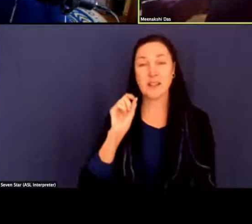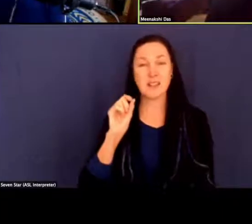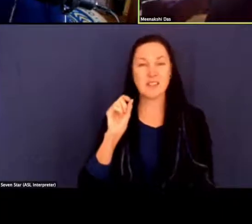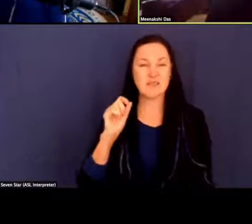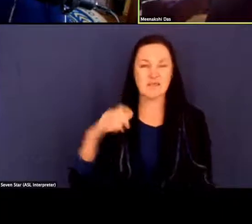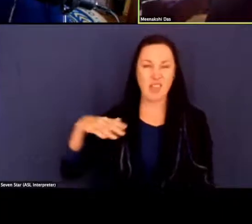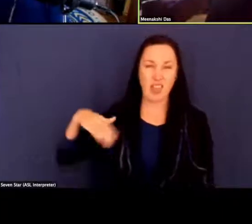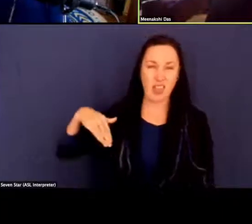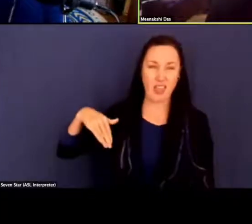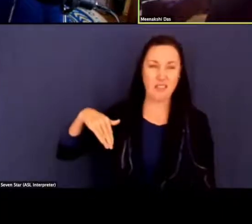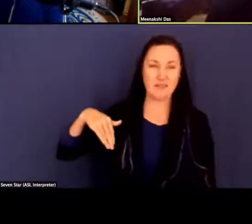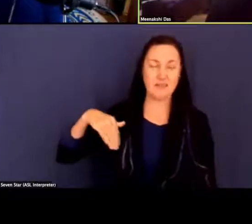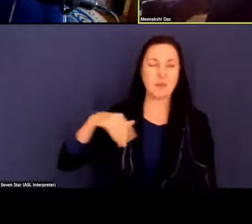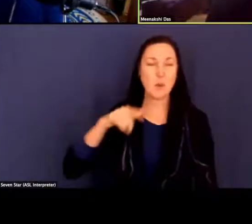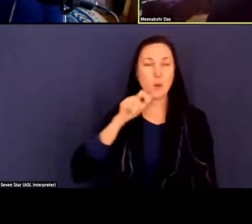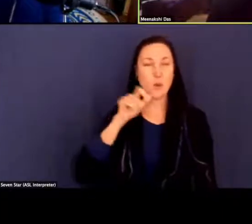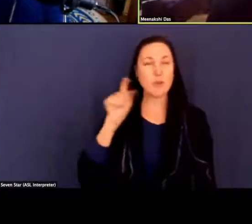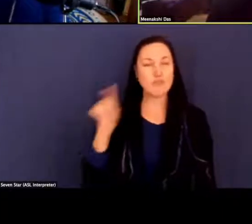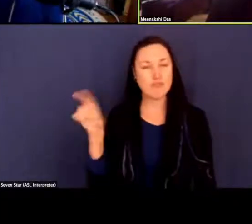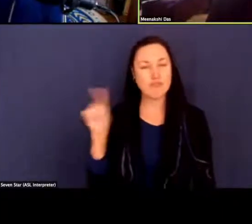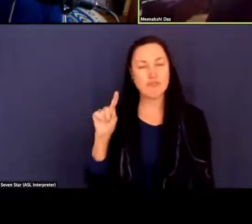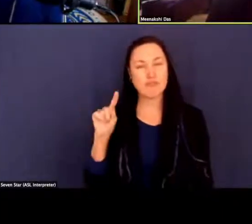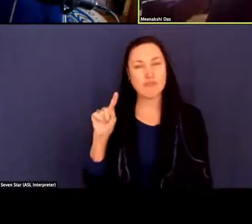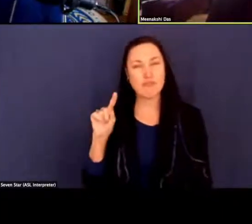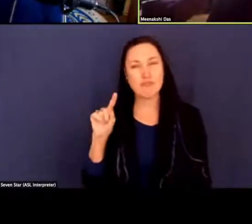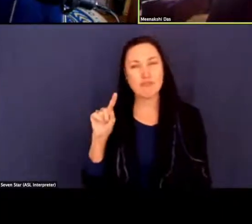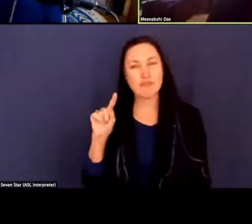to have asked themselves